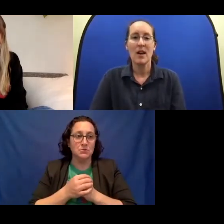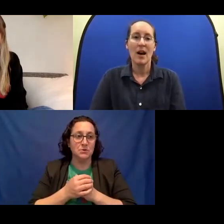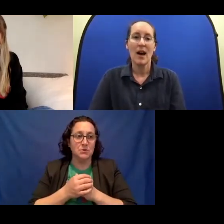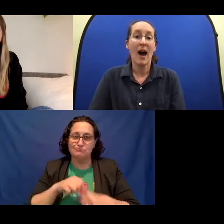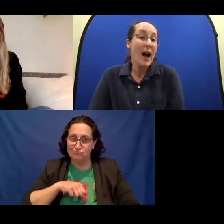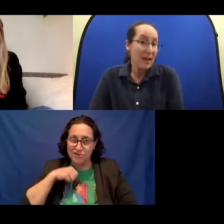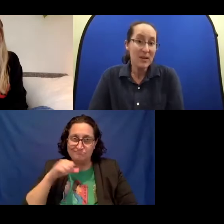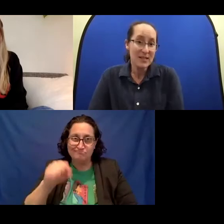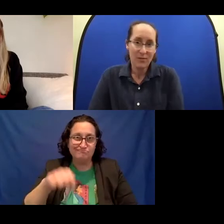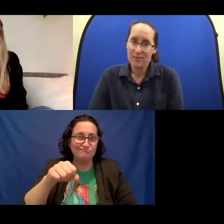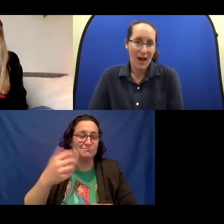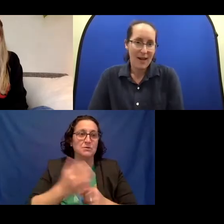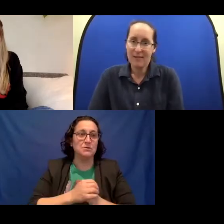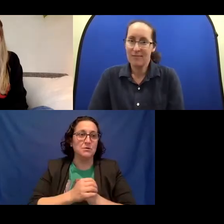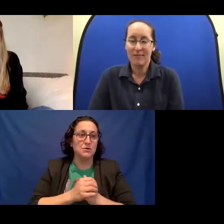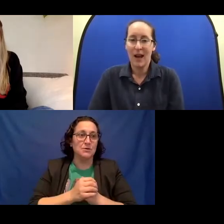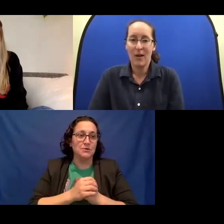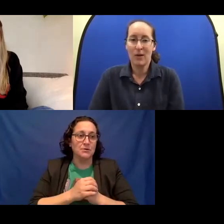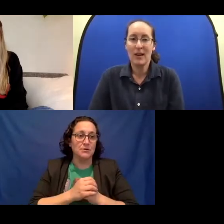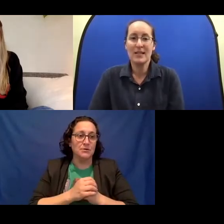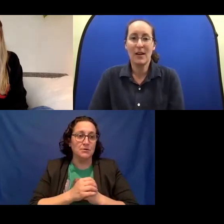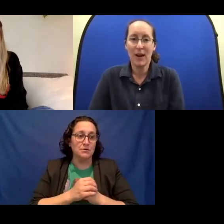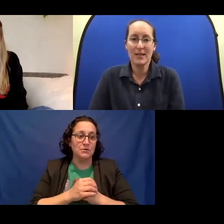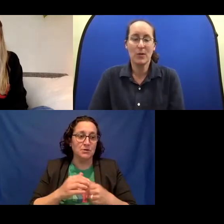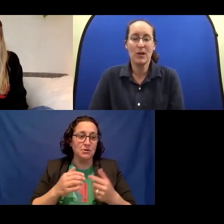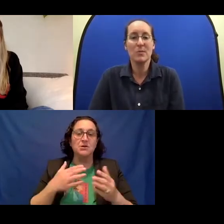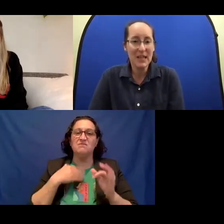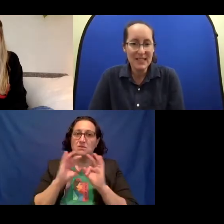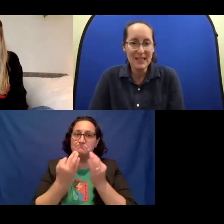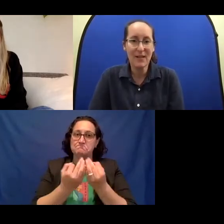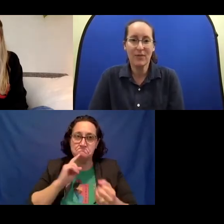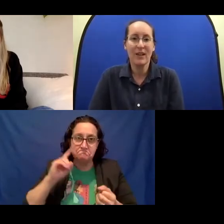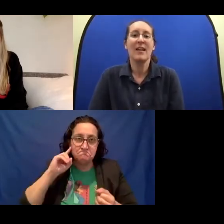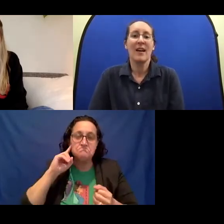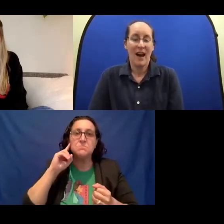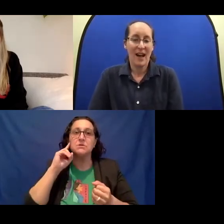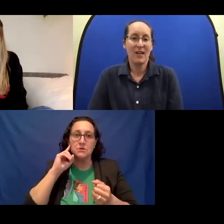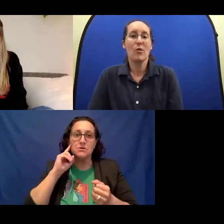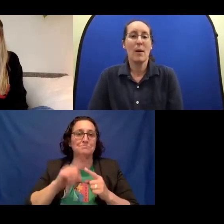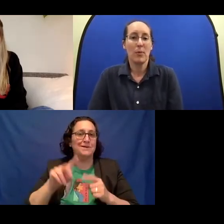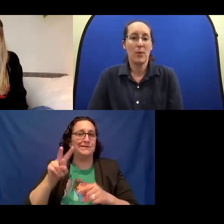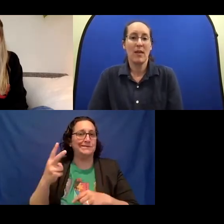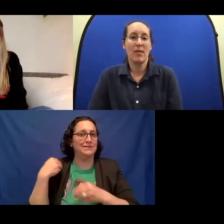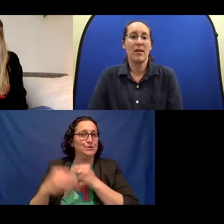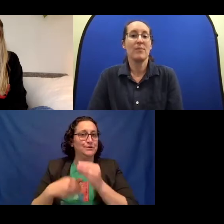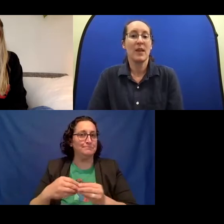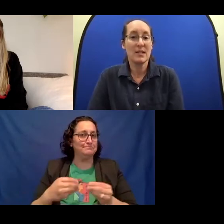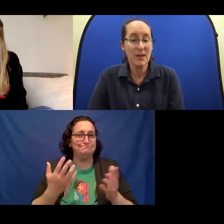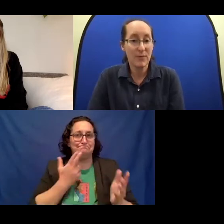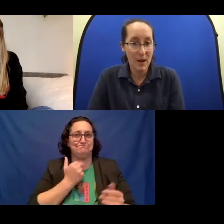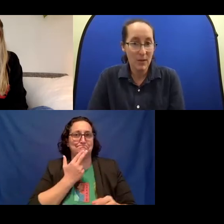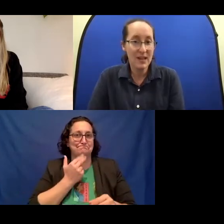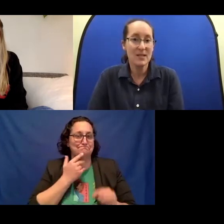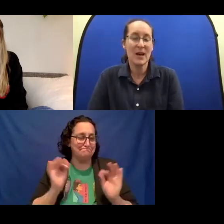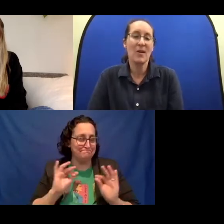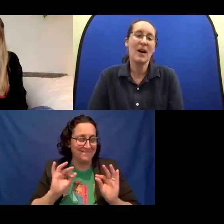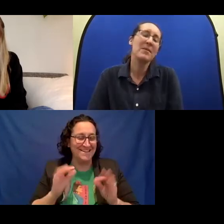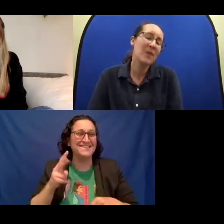I myself, I would identify as someone who's big D deaf. I grew up with a deaf family so I'm only